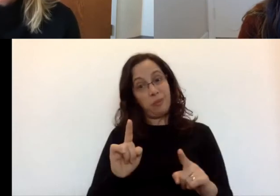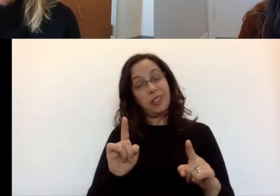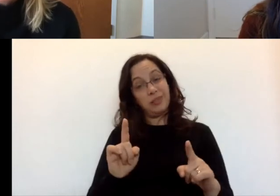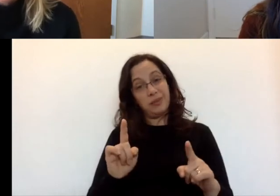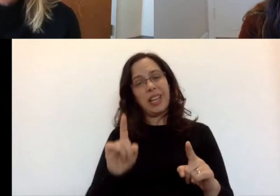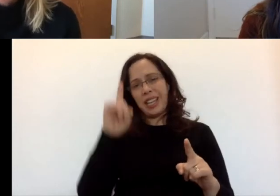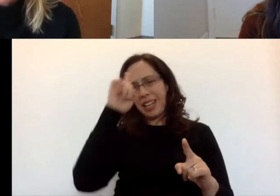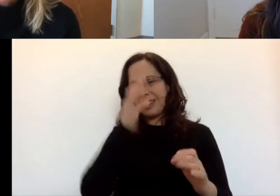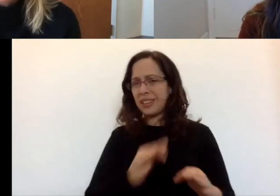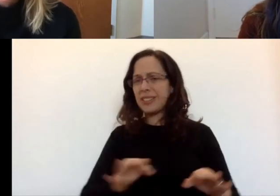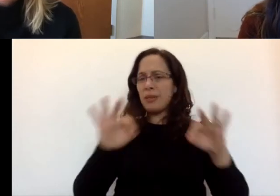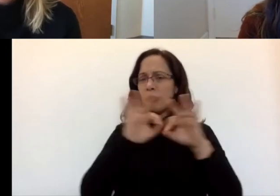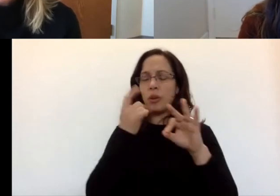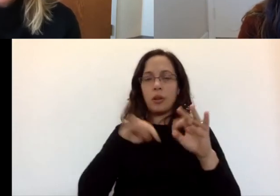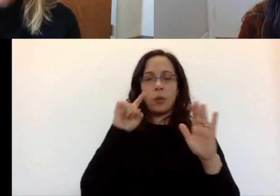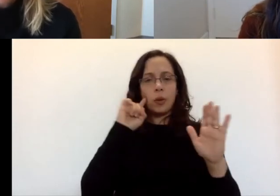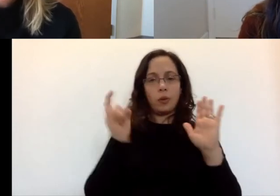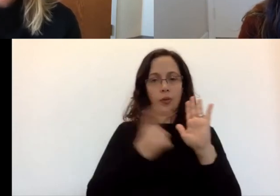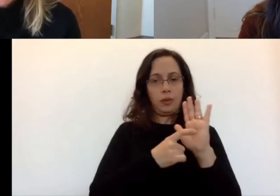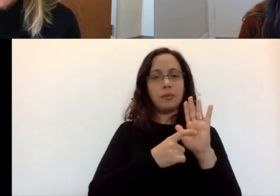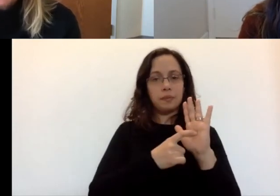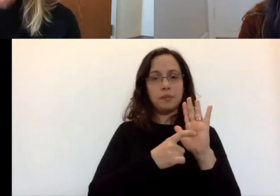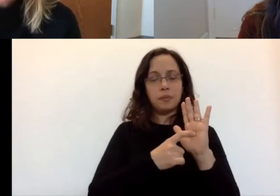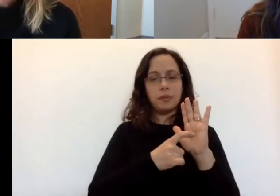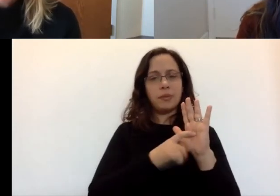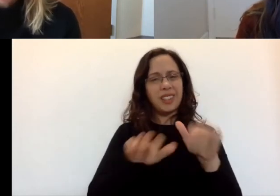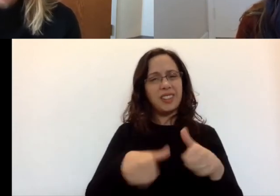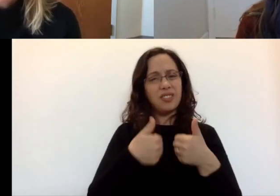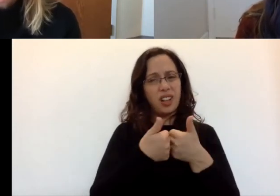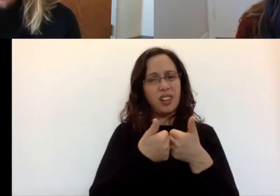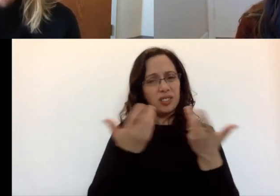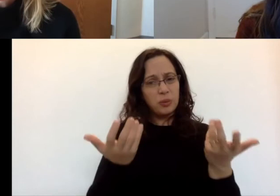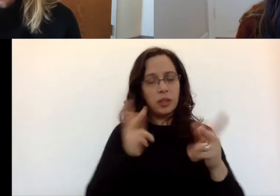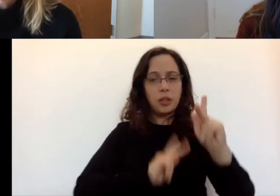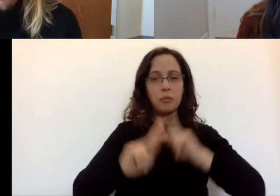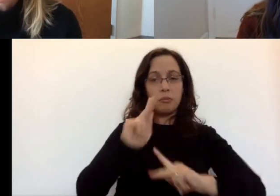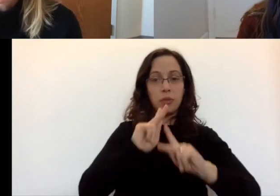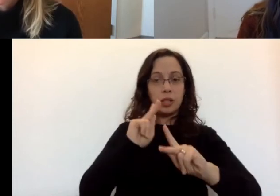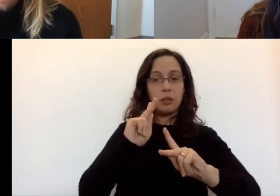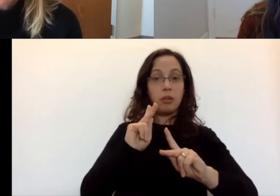important to acknowledge um the challenges that people faced and continue to face on the ground.